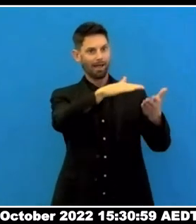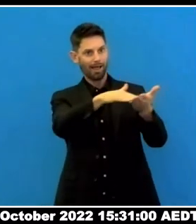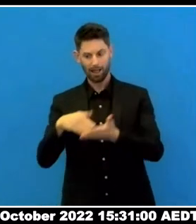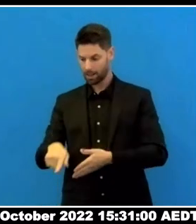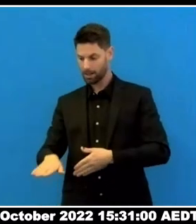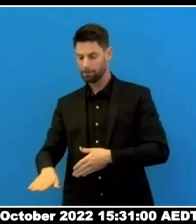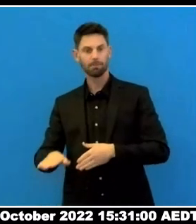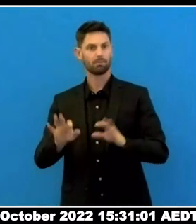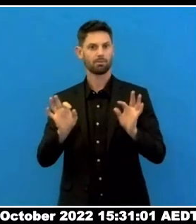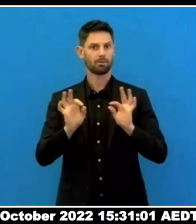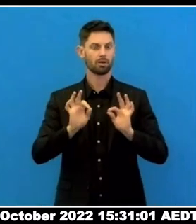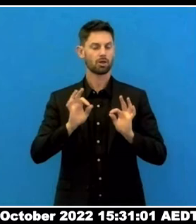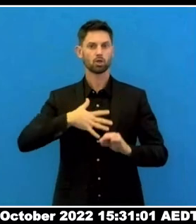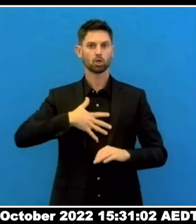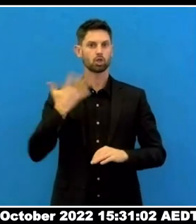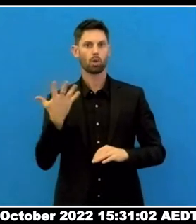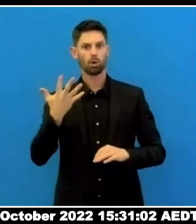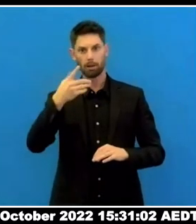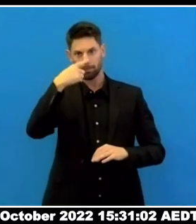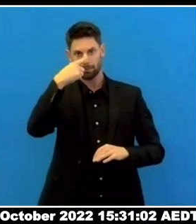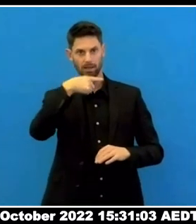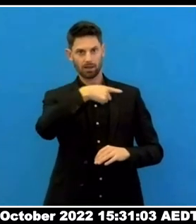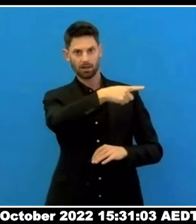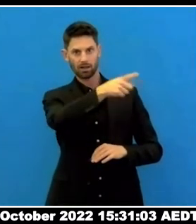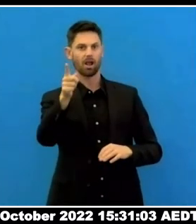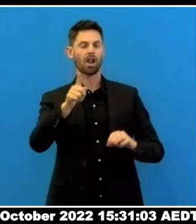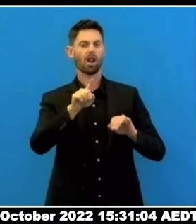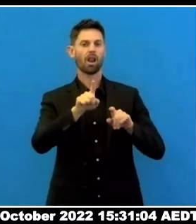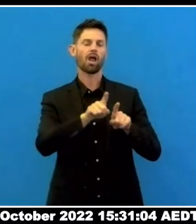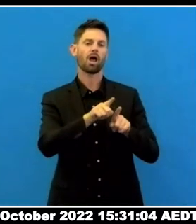Just because they don't want to have people feel sorry for them,